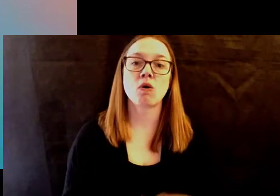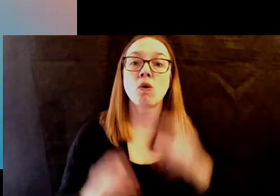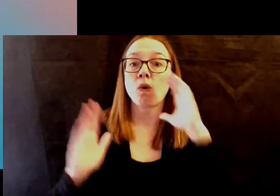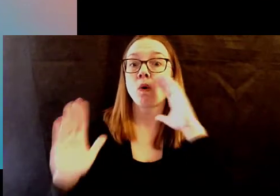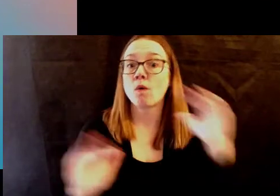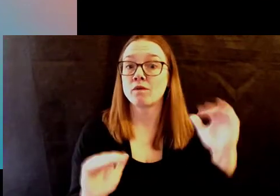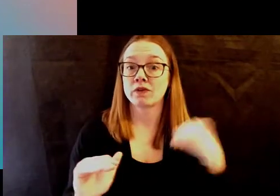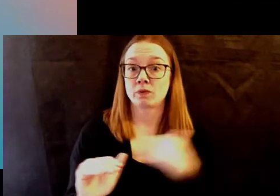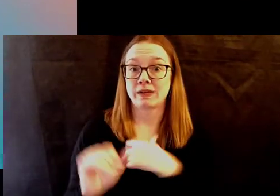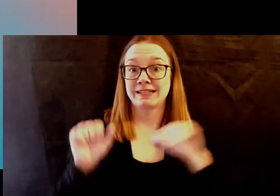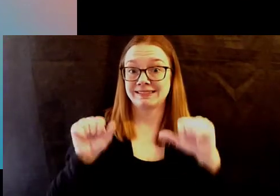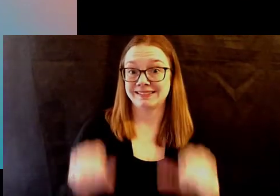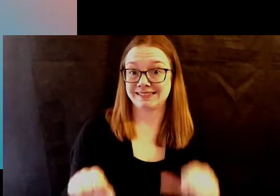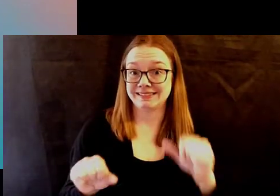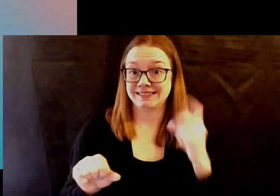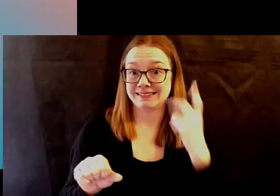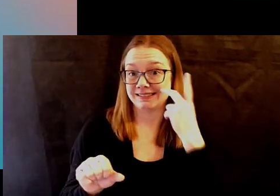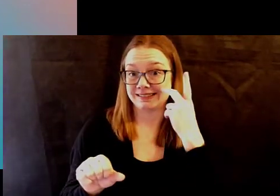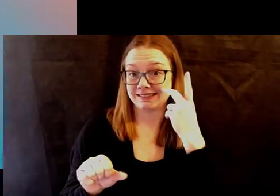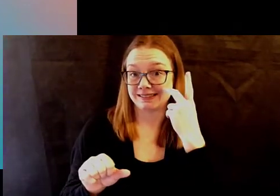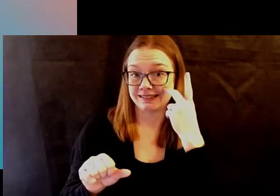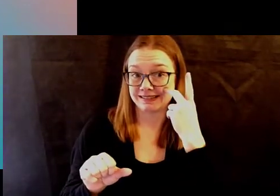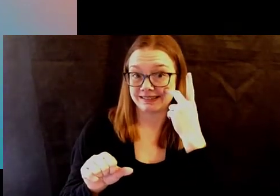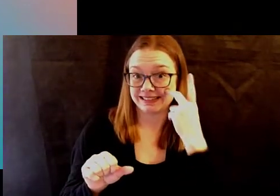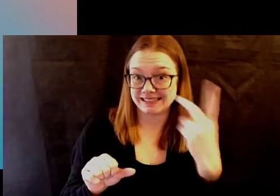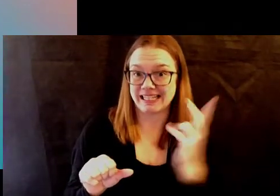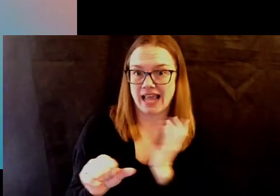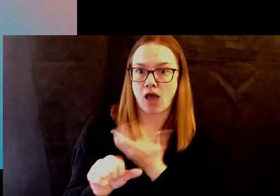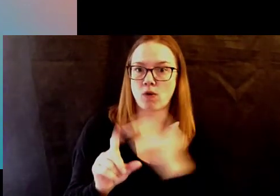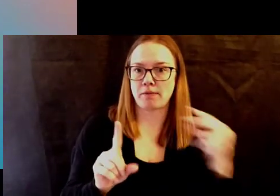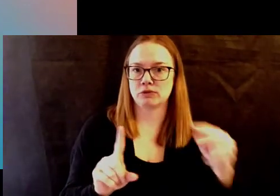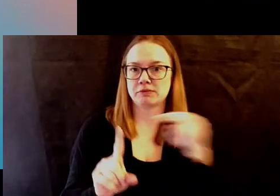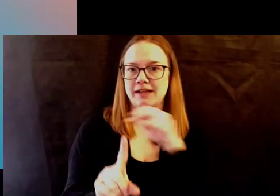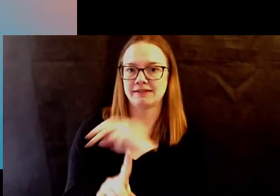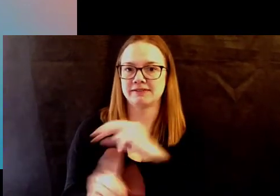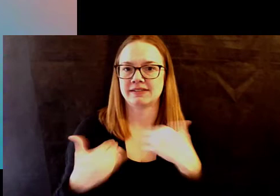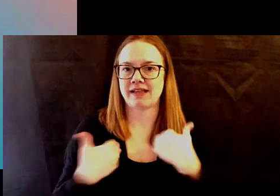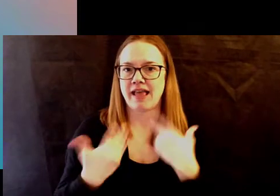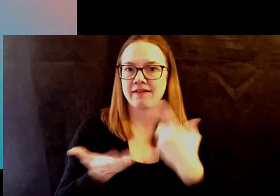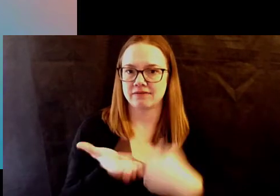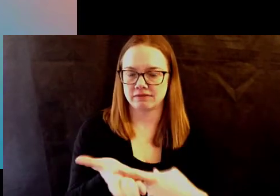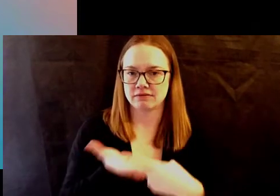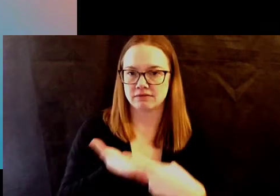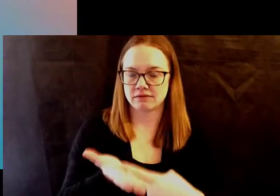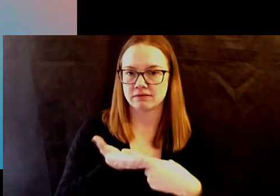we see it from our different perspectives. But, to dive right in, we wanted to have